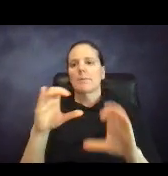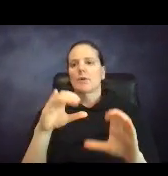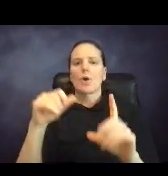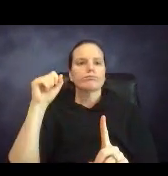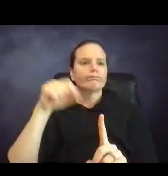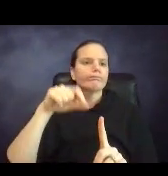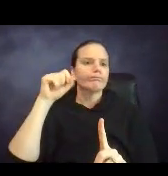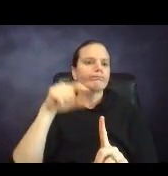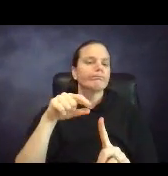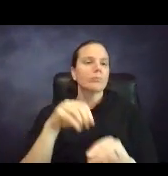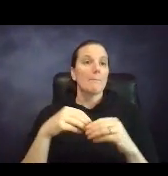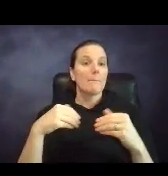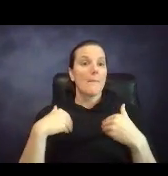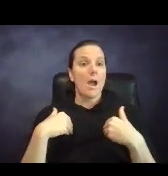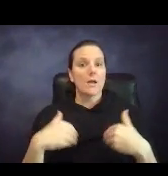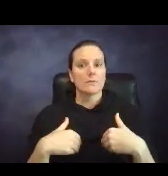And so when they start to get really low,